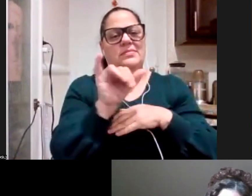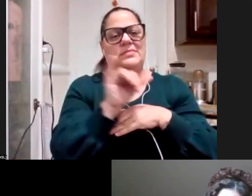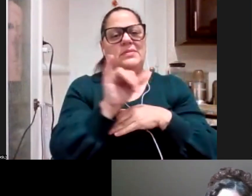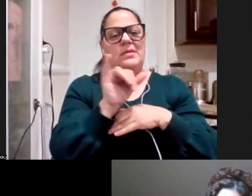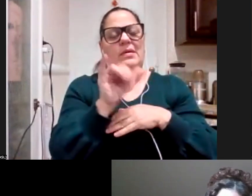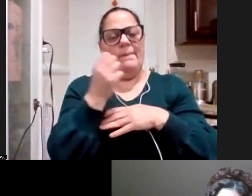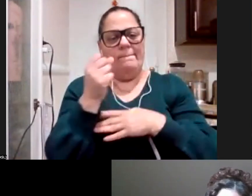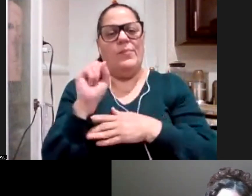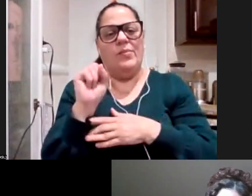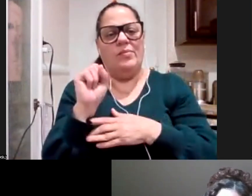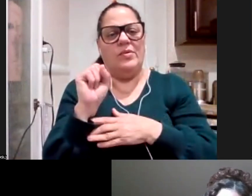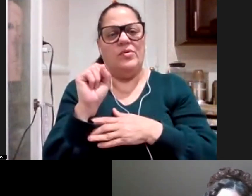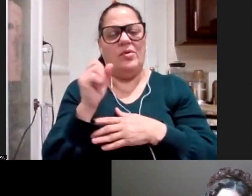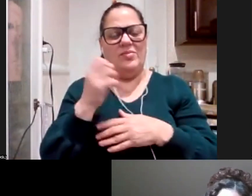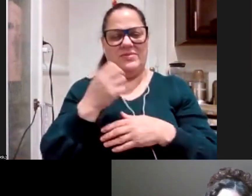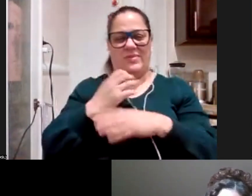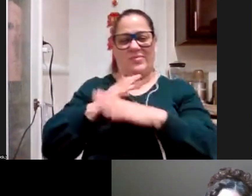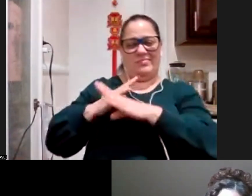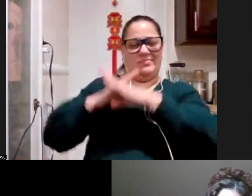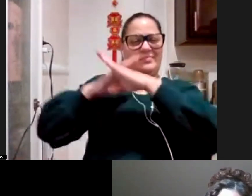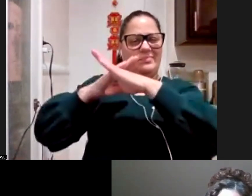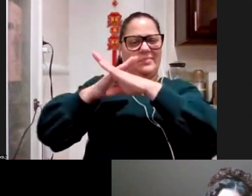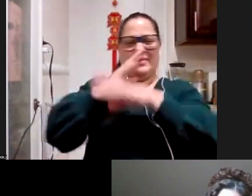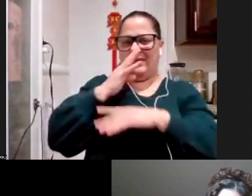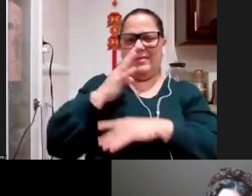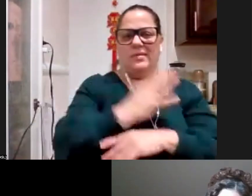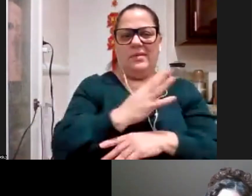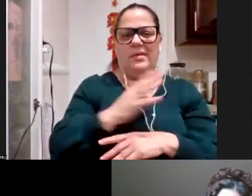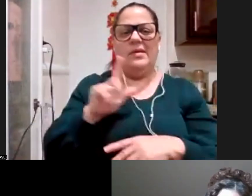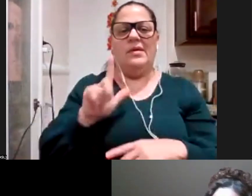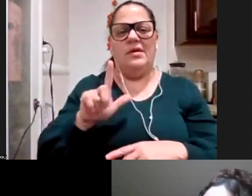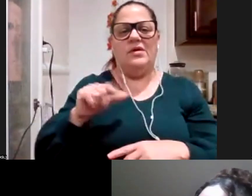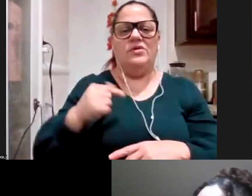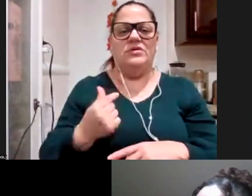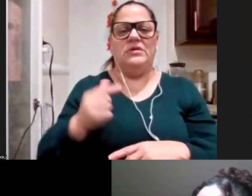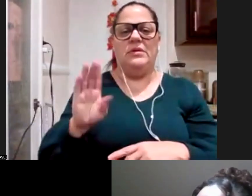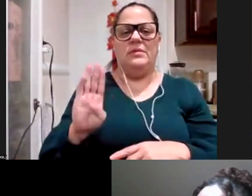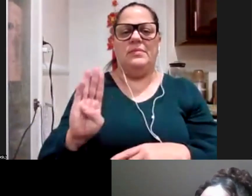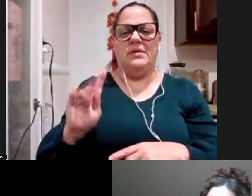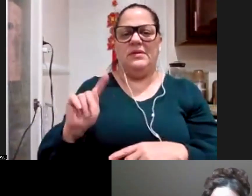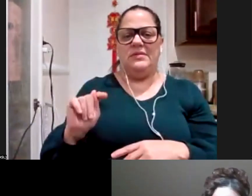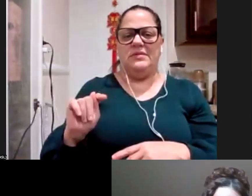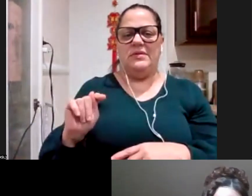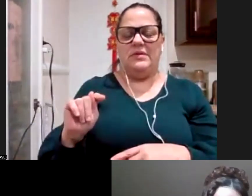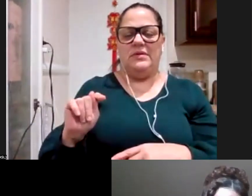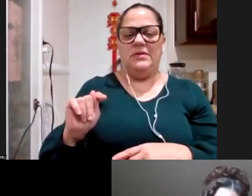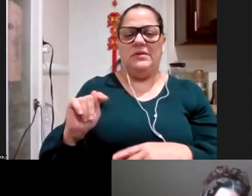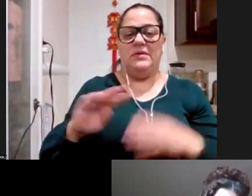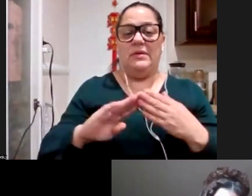was it the resistance of members of the LGBT community to claim their identity as people